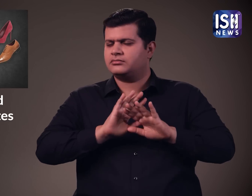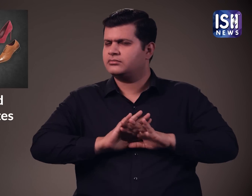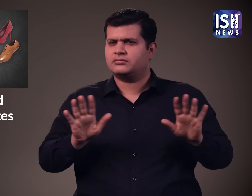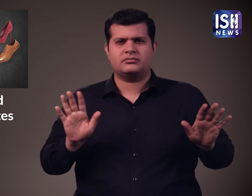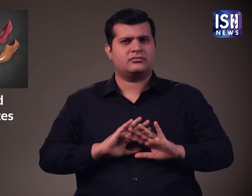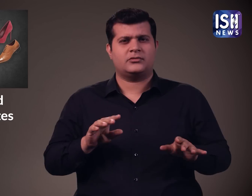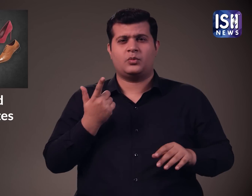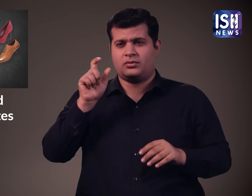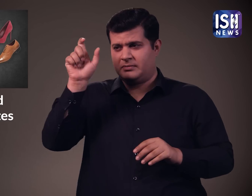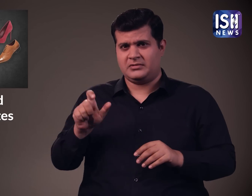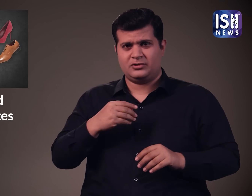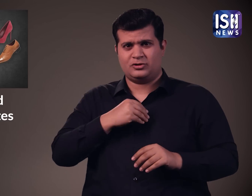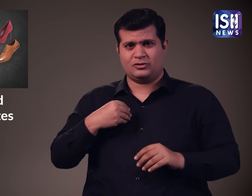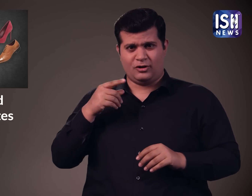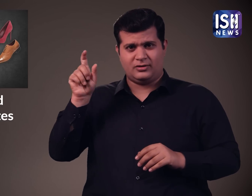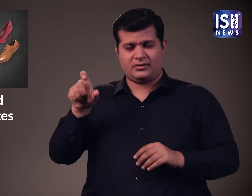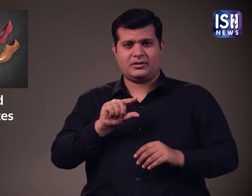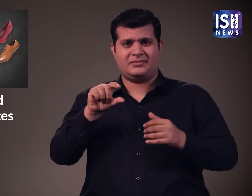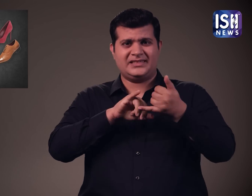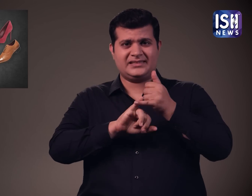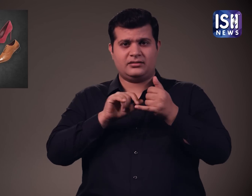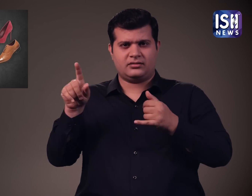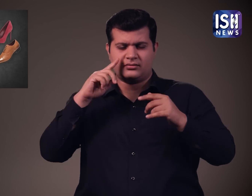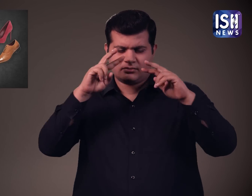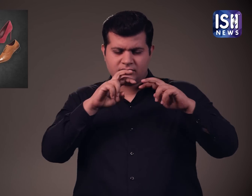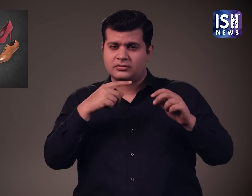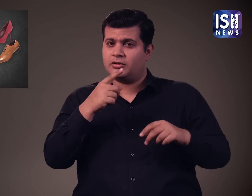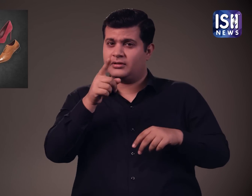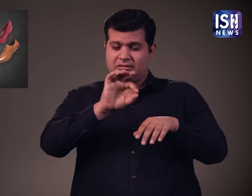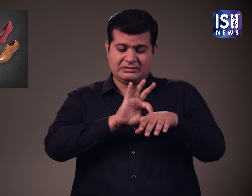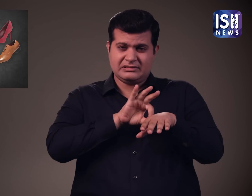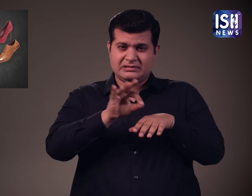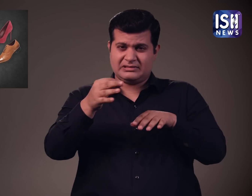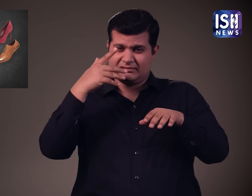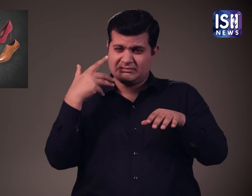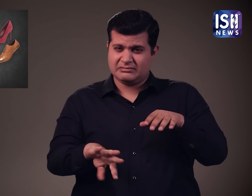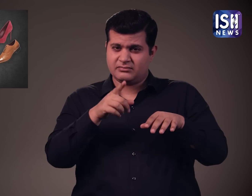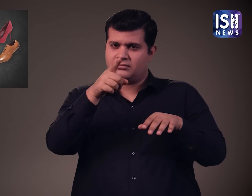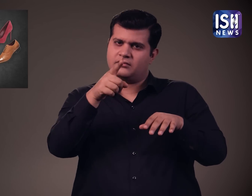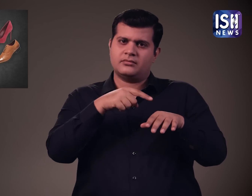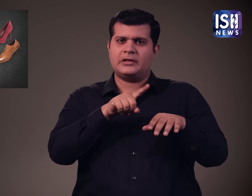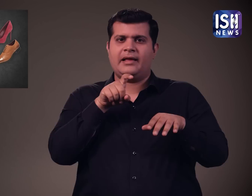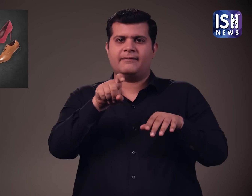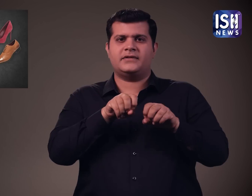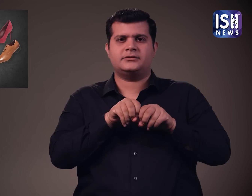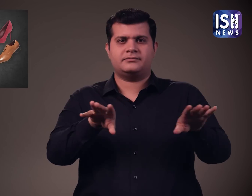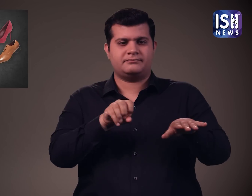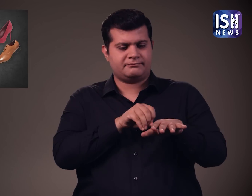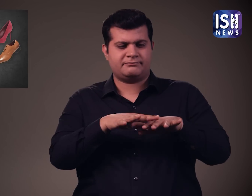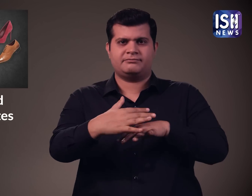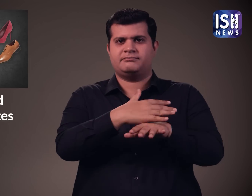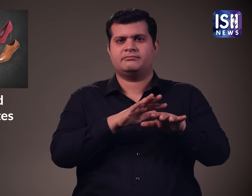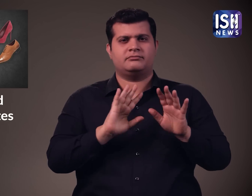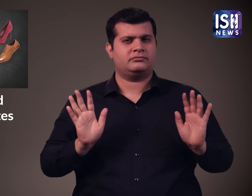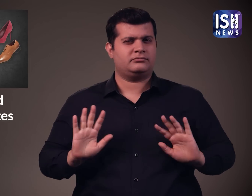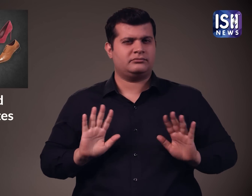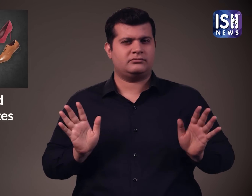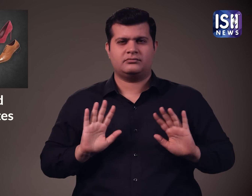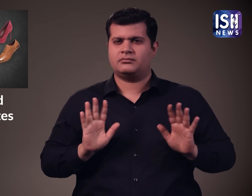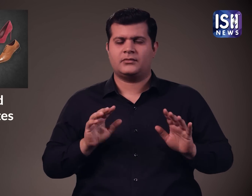Don't do it! Dr Sethi said that doing so can aggrevate the infection.